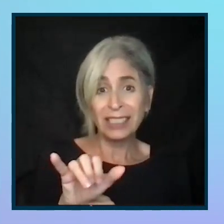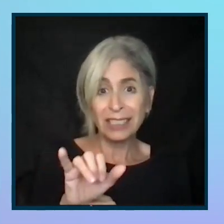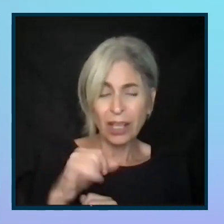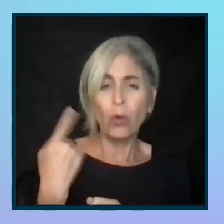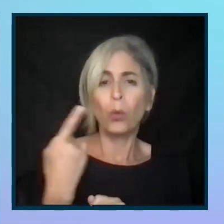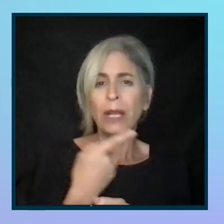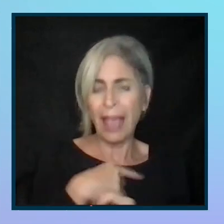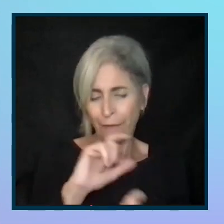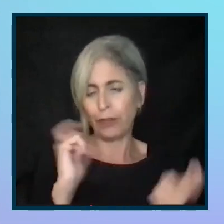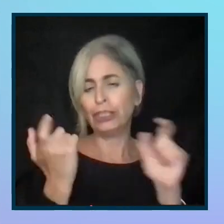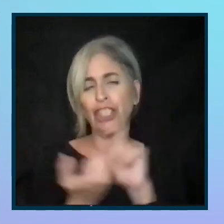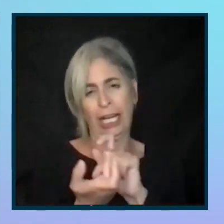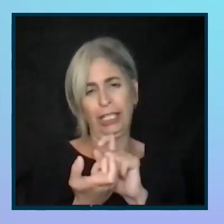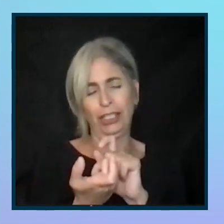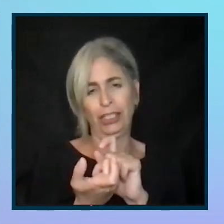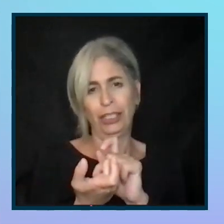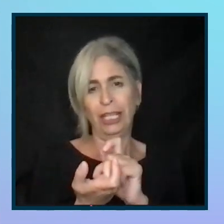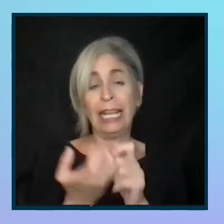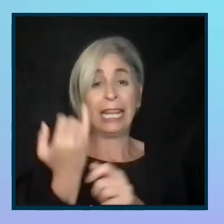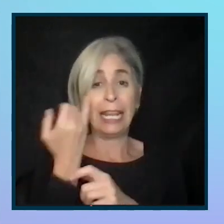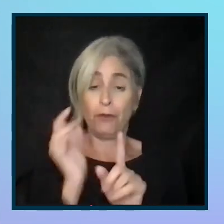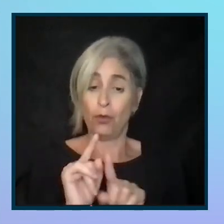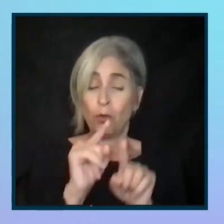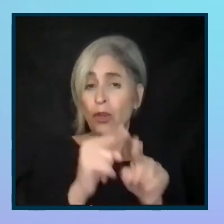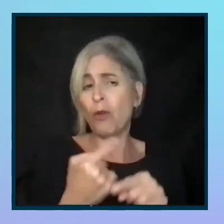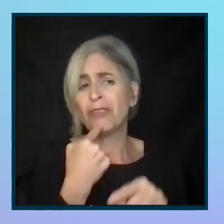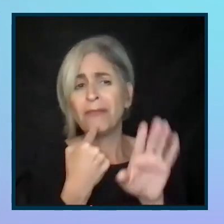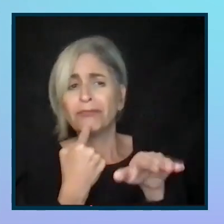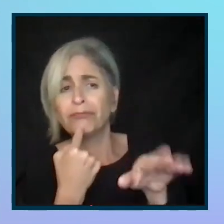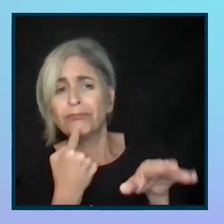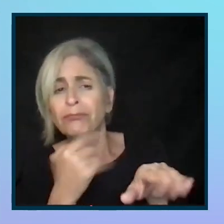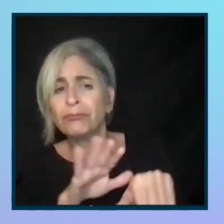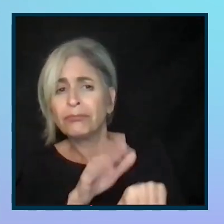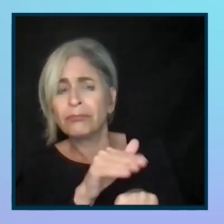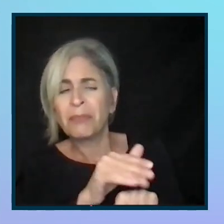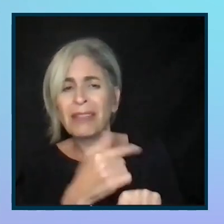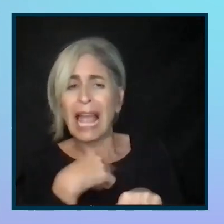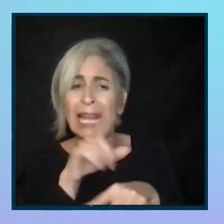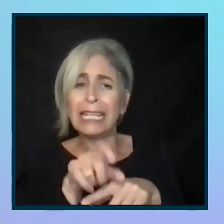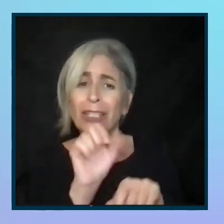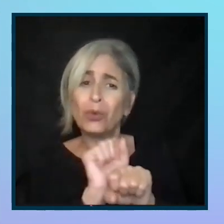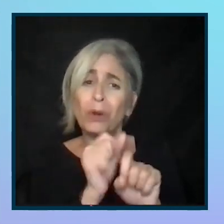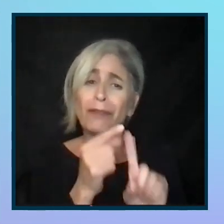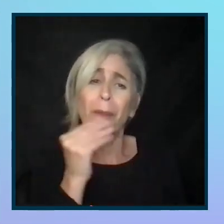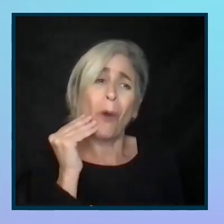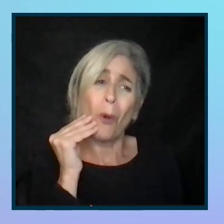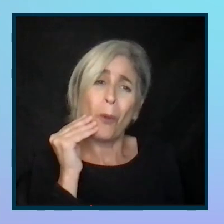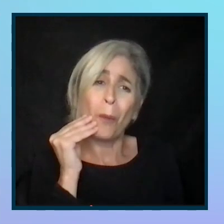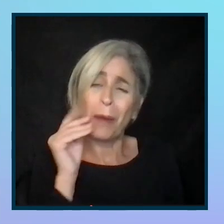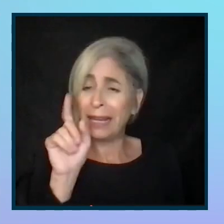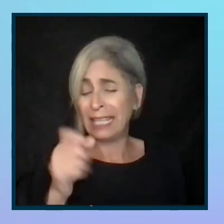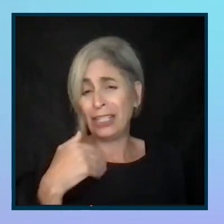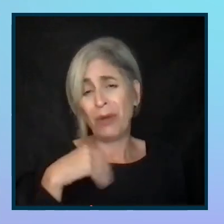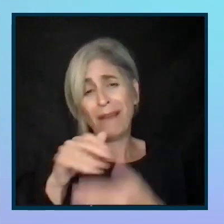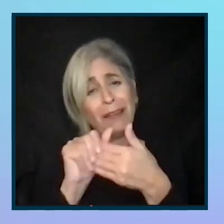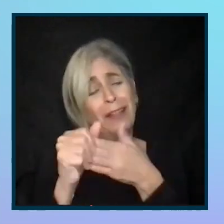We have a situation where when you go to someone and say, "I need to work home, I need to have a flexible work environment.